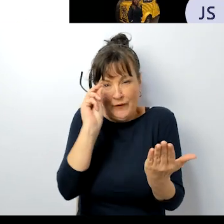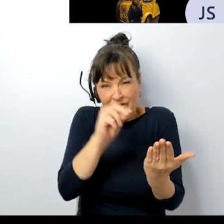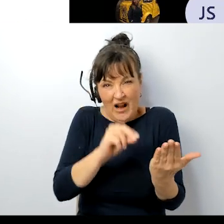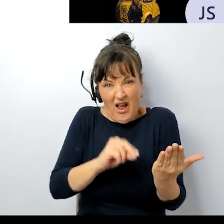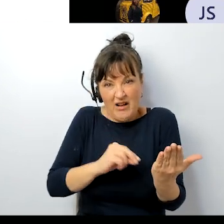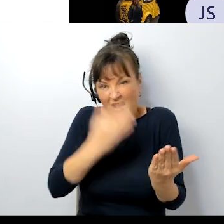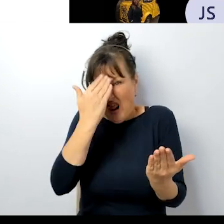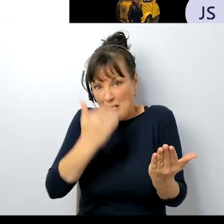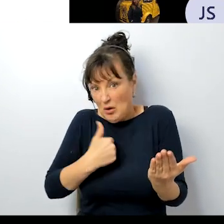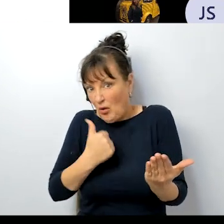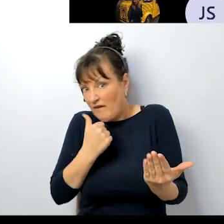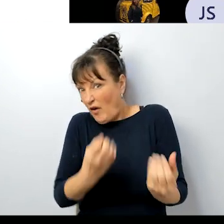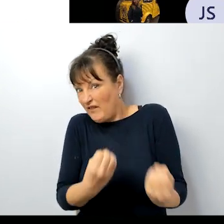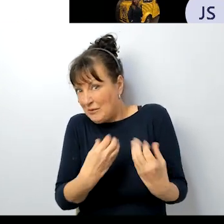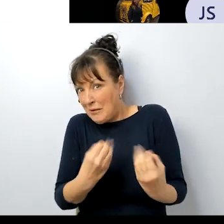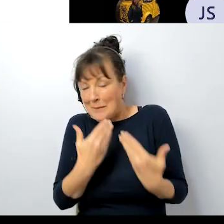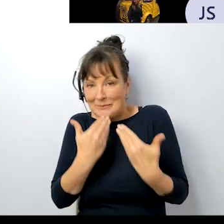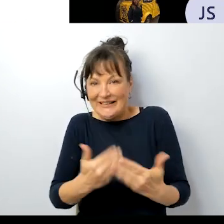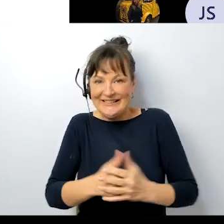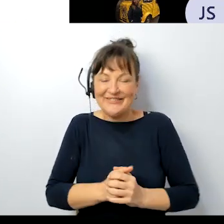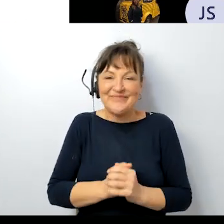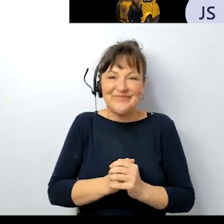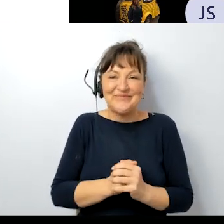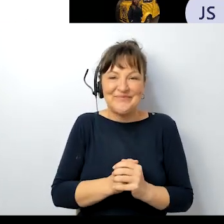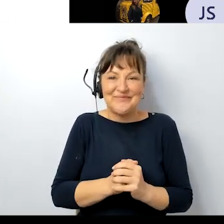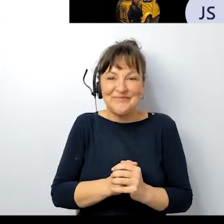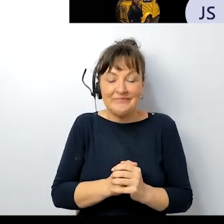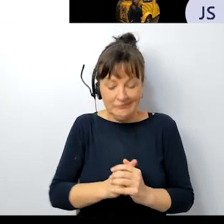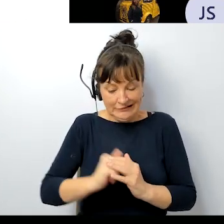on tonight which would be really grateful if you would consider completing please.